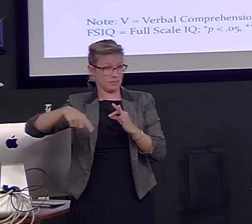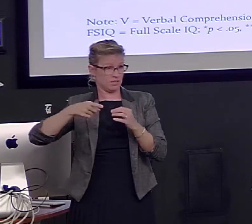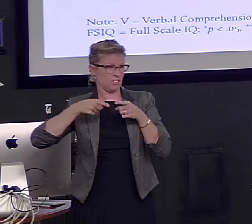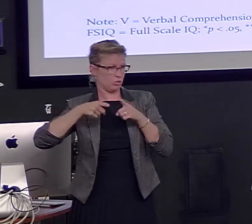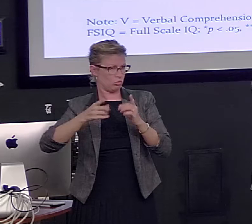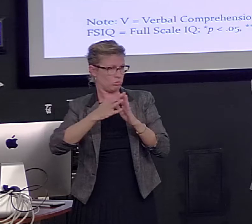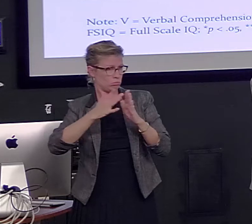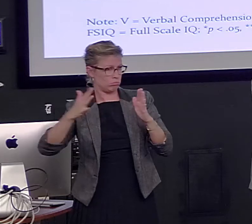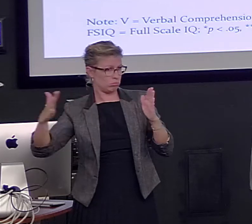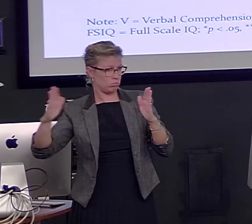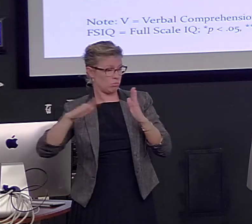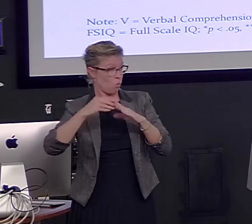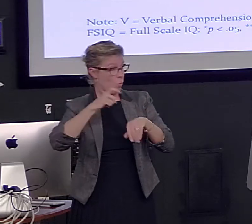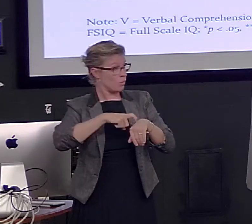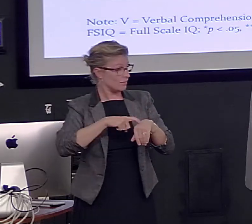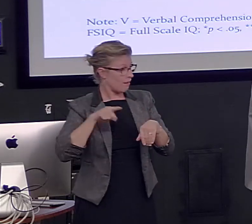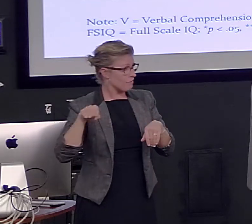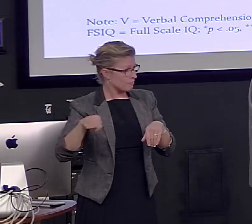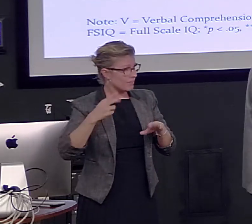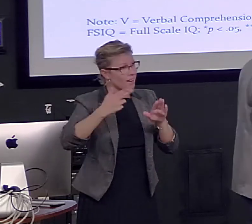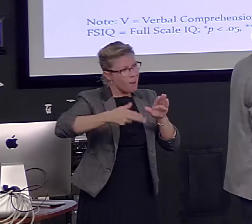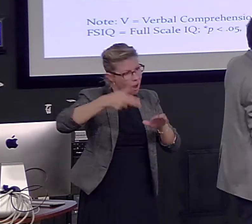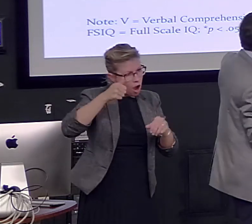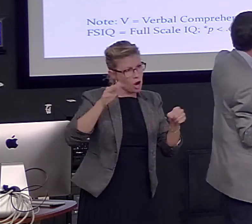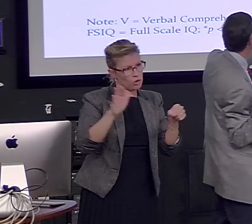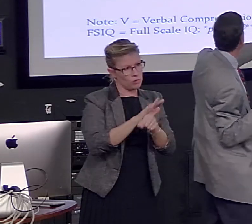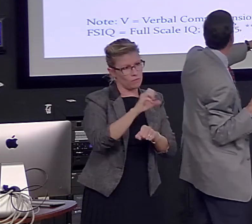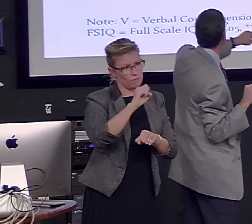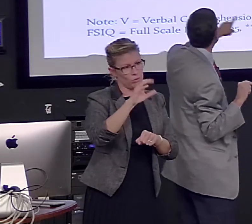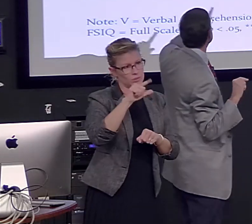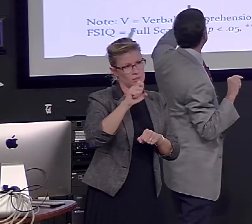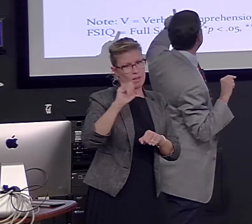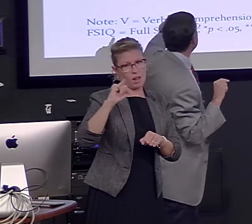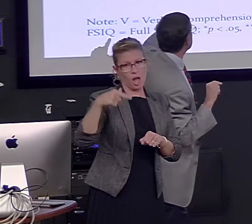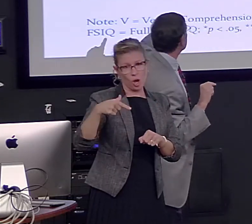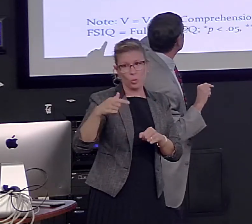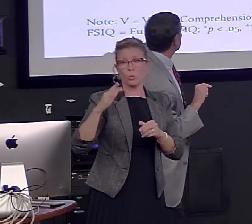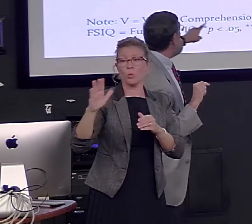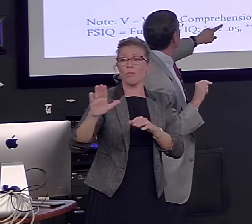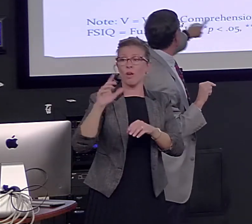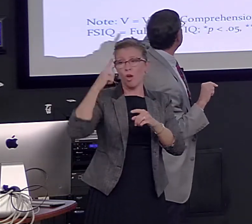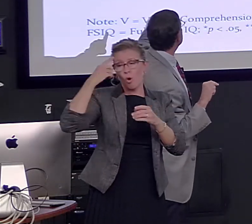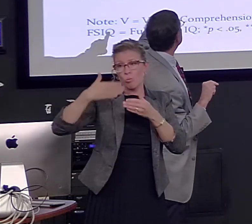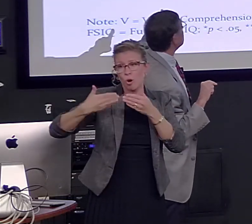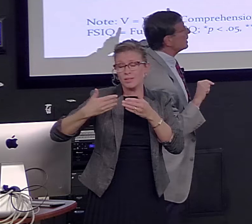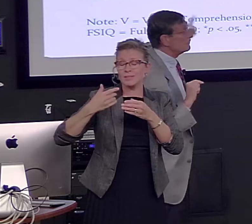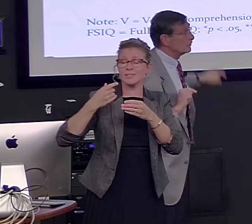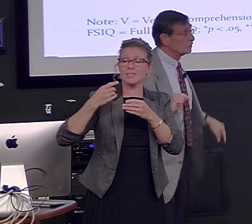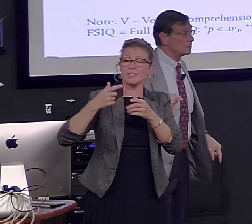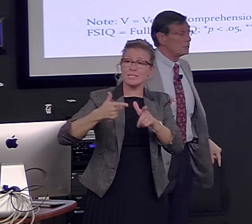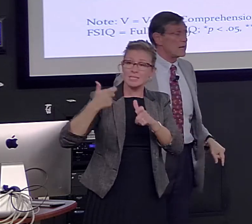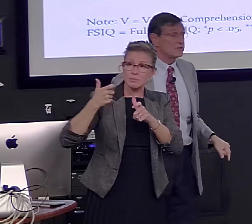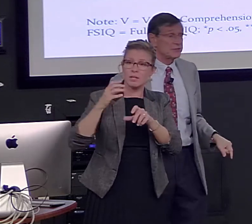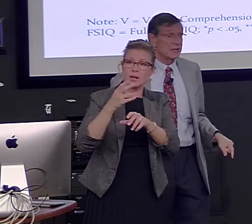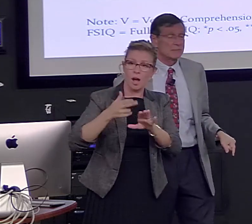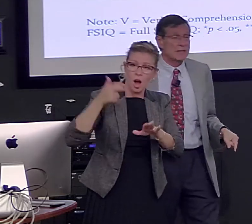of time had higher full-scale IQ processing speeds working memory and verbal processing.